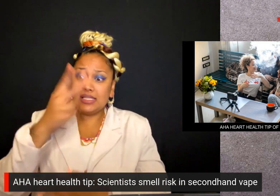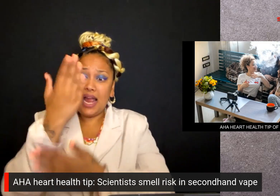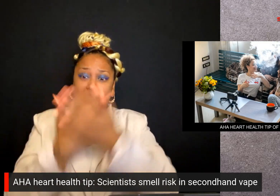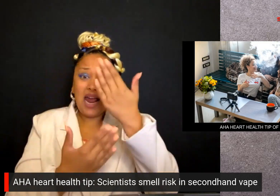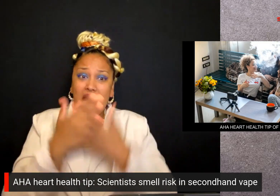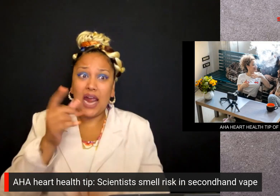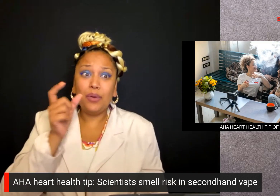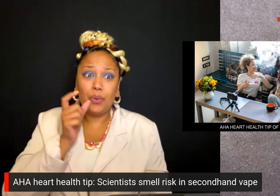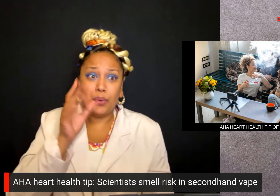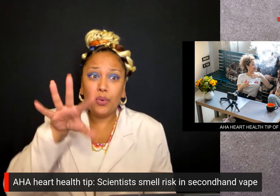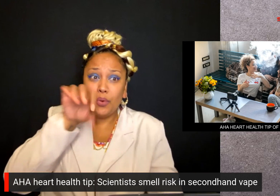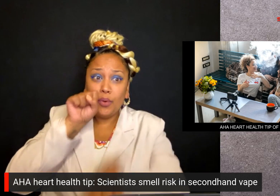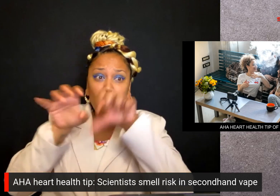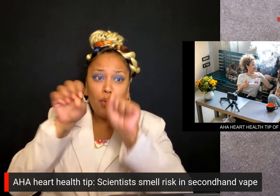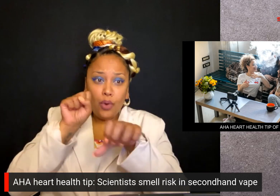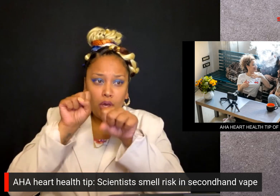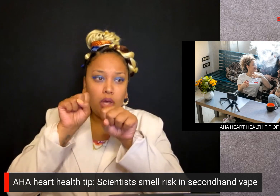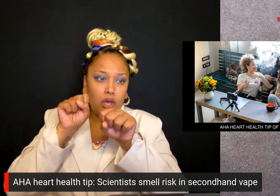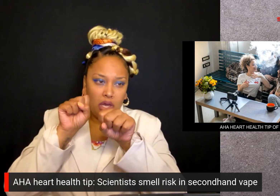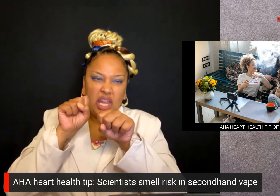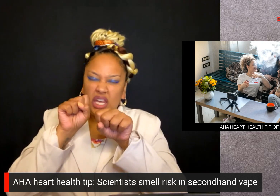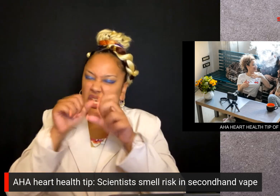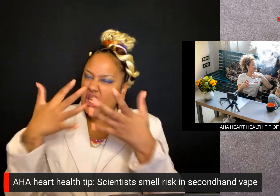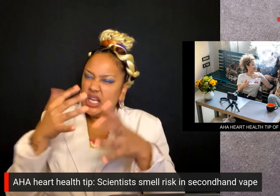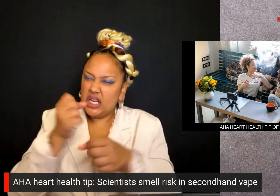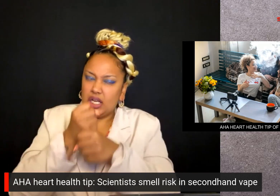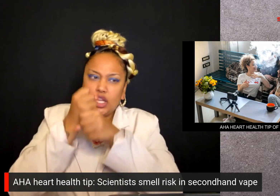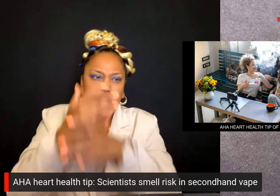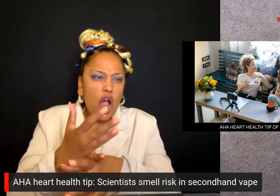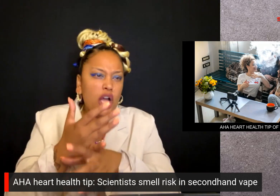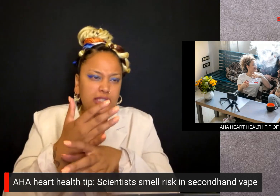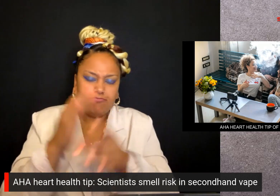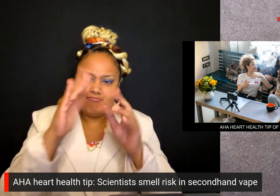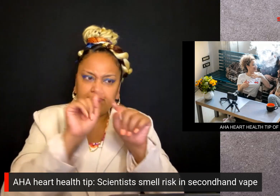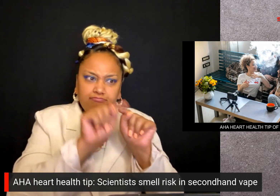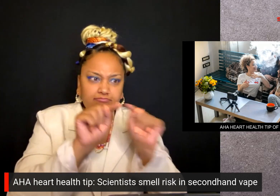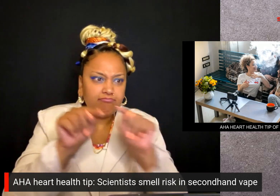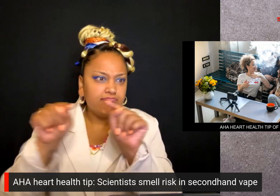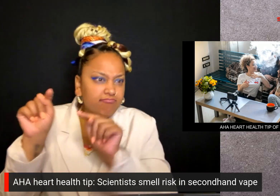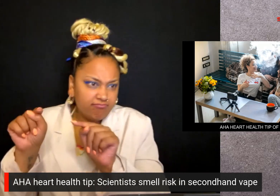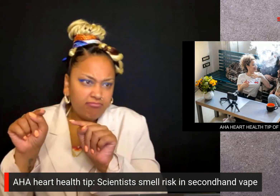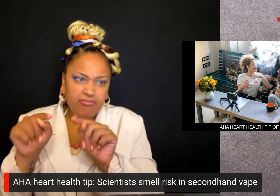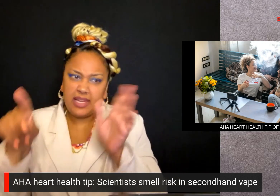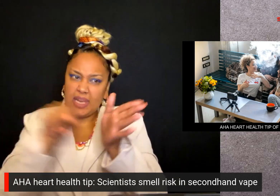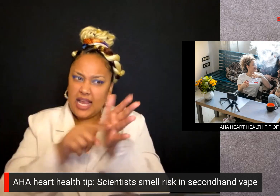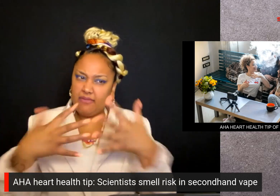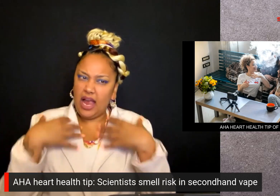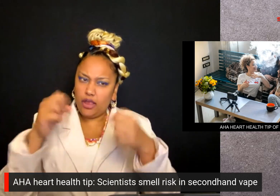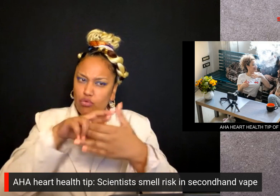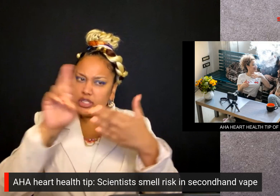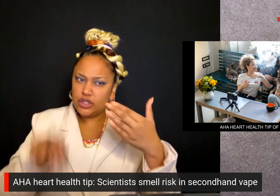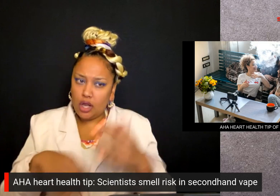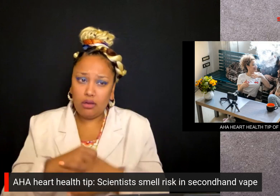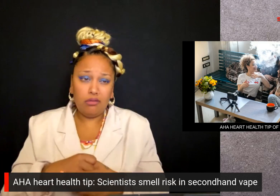new studies say secondhand vaping causes a wide range of negative health results